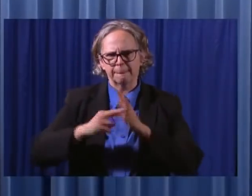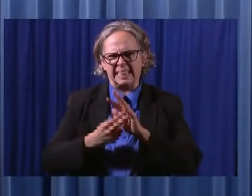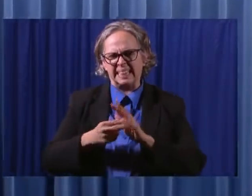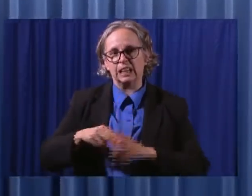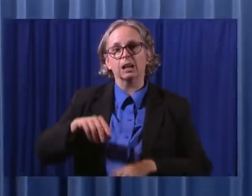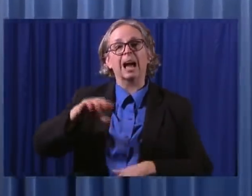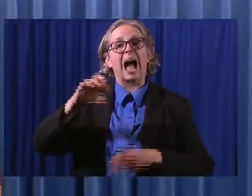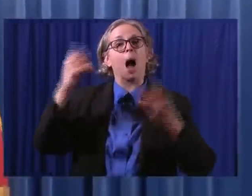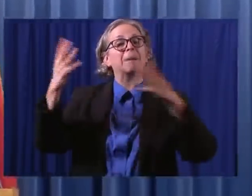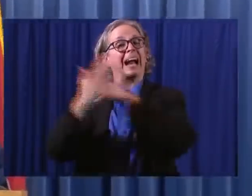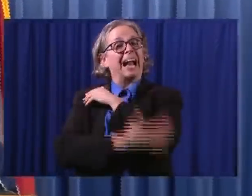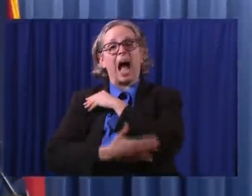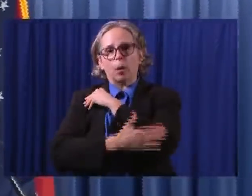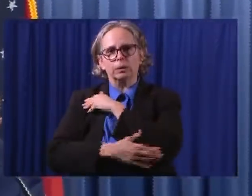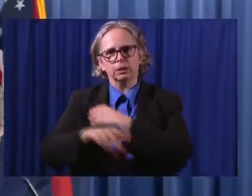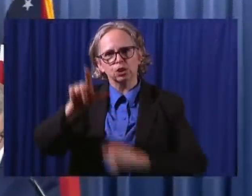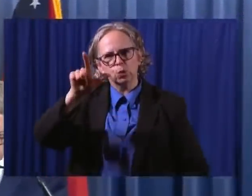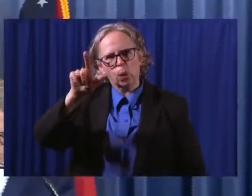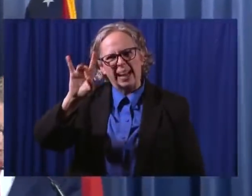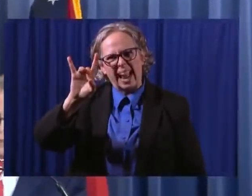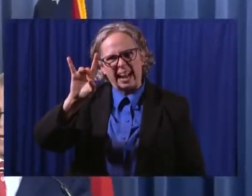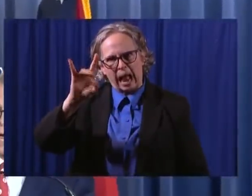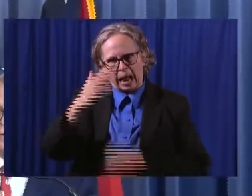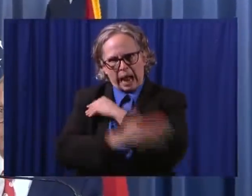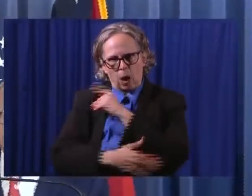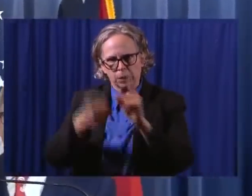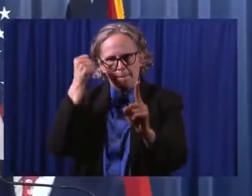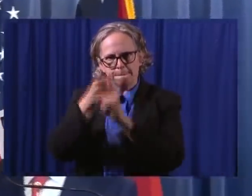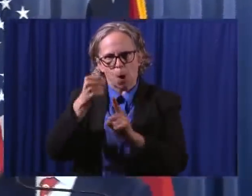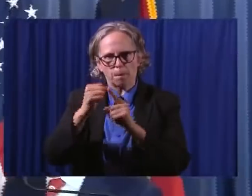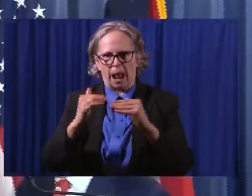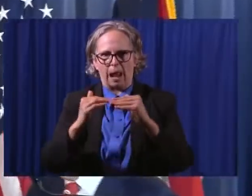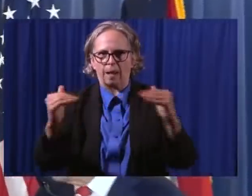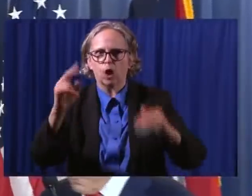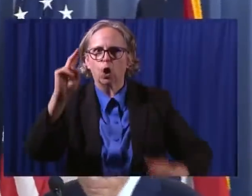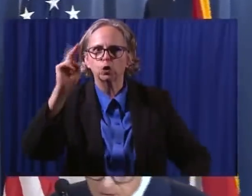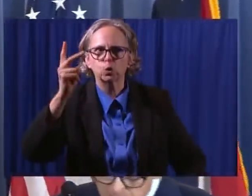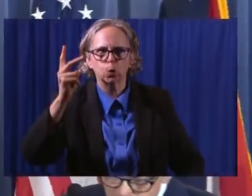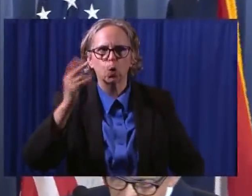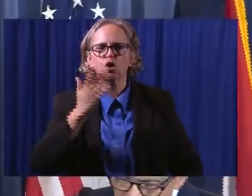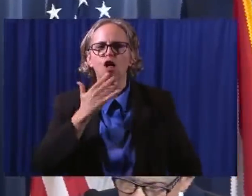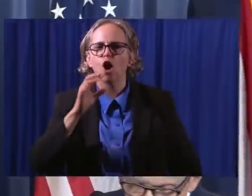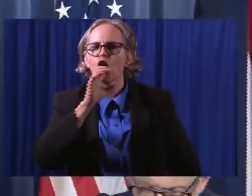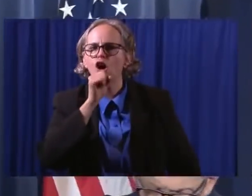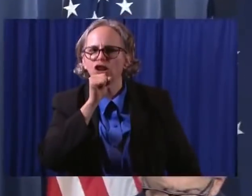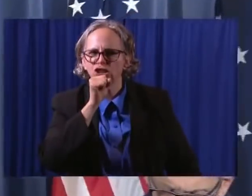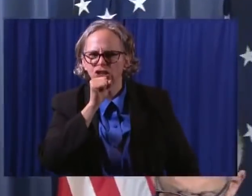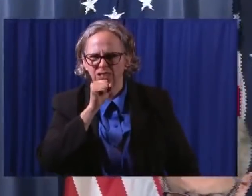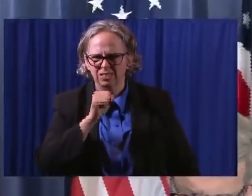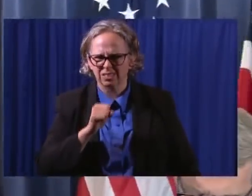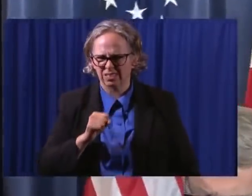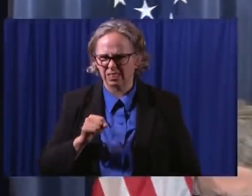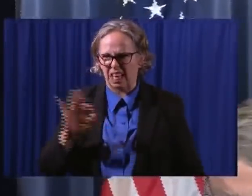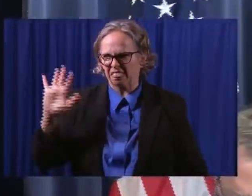THREE OF THE INDICATORS AND THERE IS INCREASED RISK OF EXPOSURE AND SPREAD. WE HAVE 28 COUNTIES IN THIS CATEGORY. THE COUNTIES ARE SEEING CASES